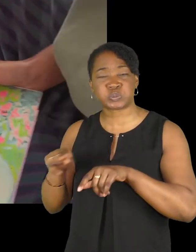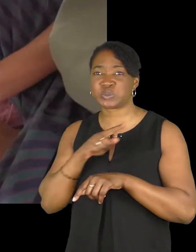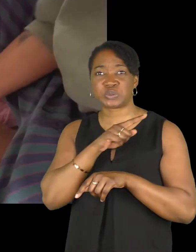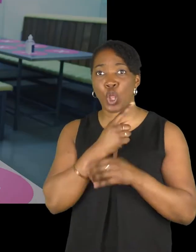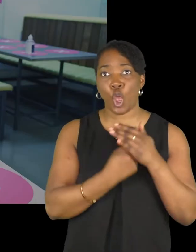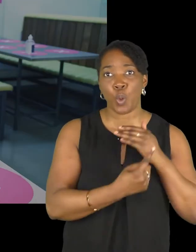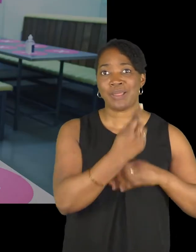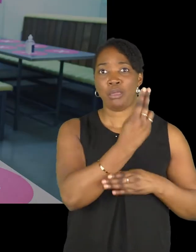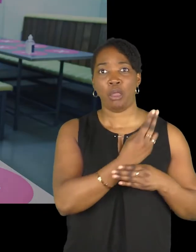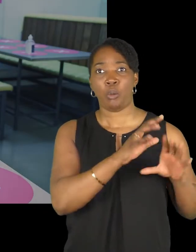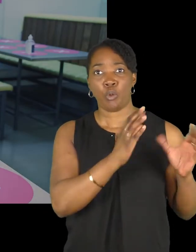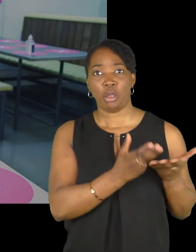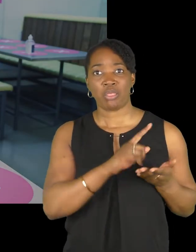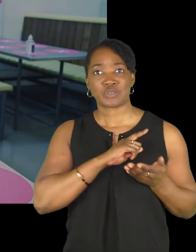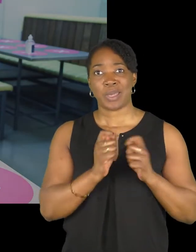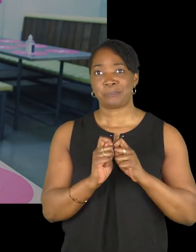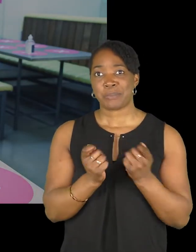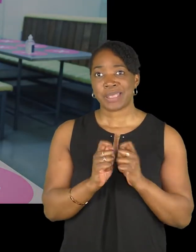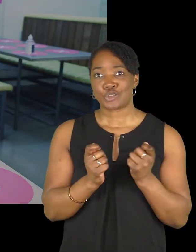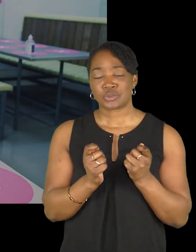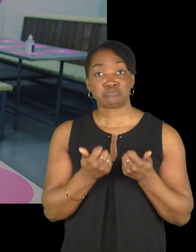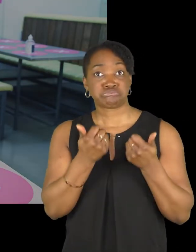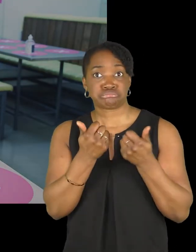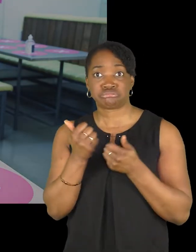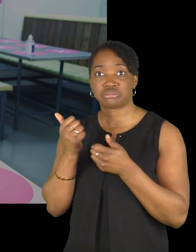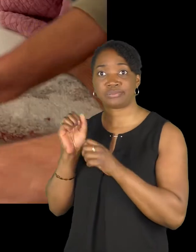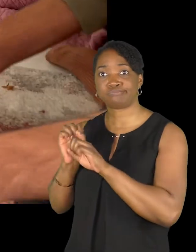art world. So yeah, that's why the publication is great, because it went into people's homes.